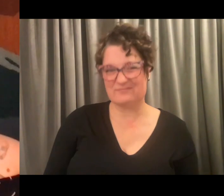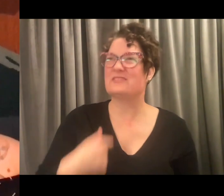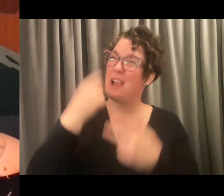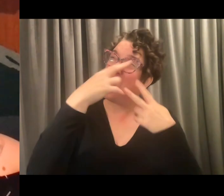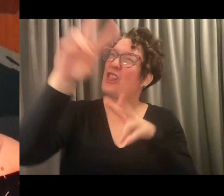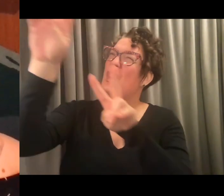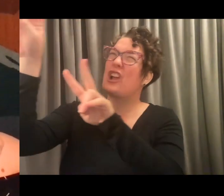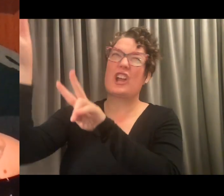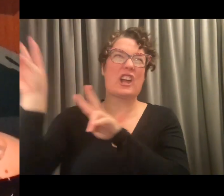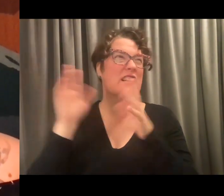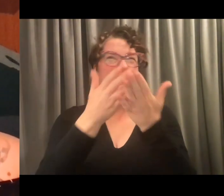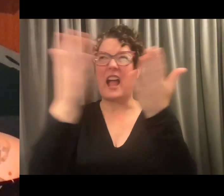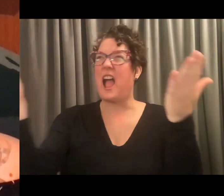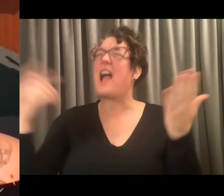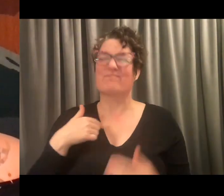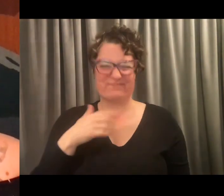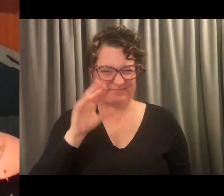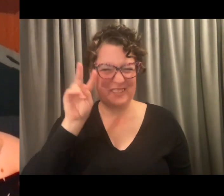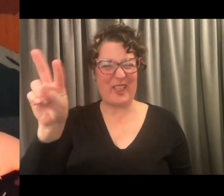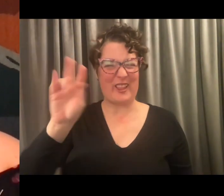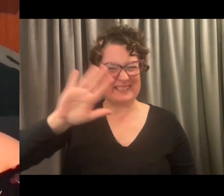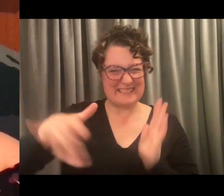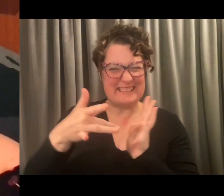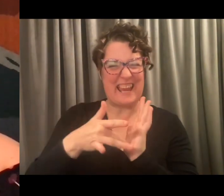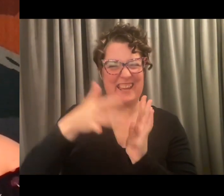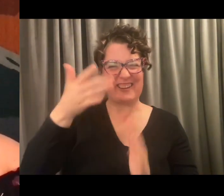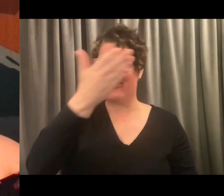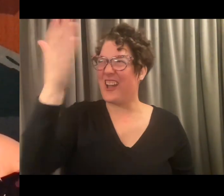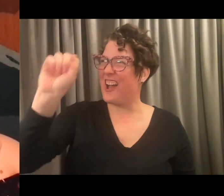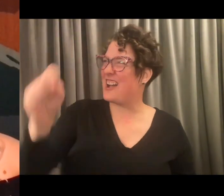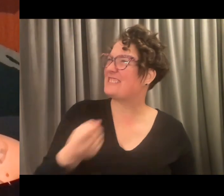for an angel to be my guide. Chills ran up and down my spine.